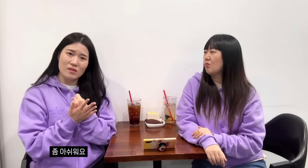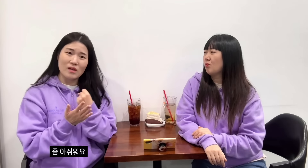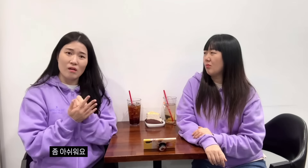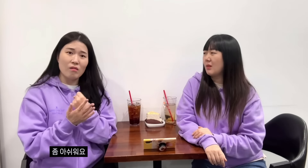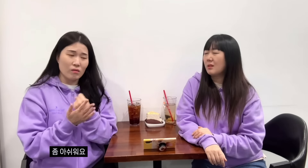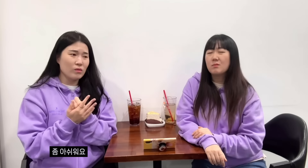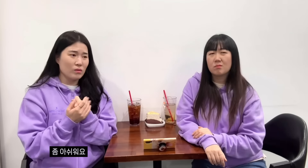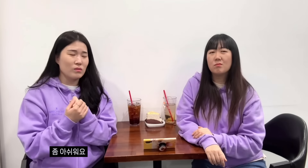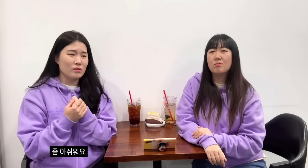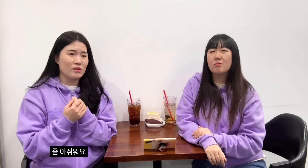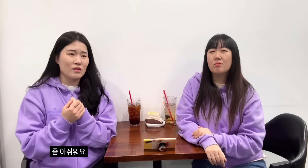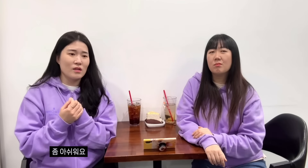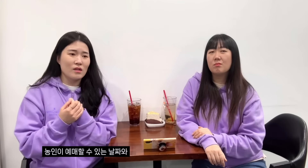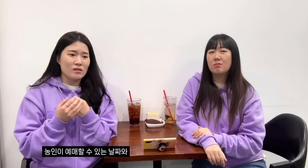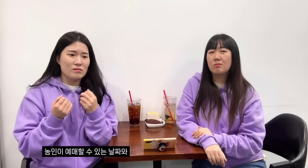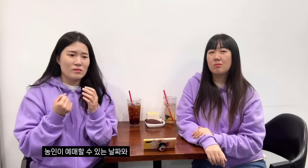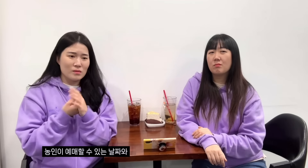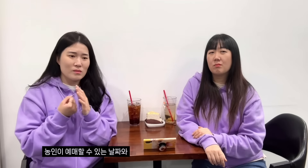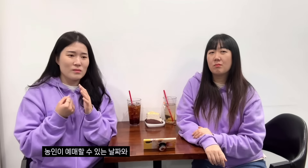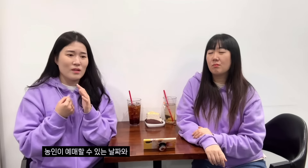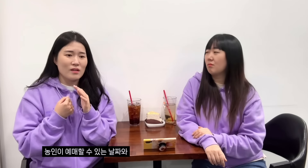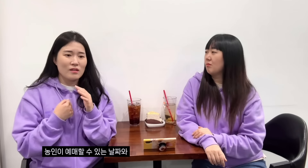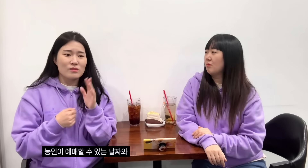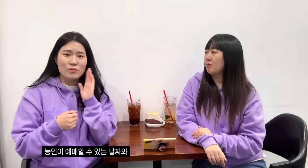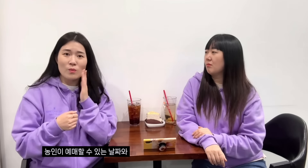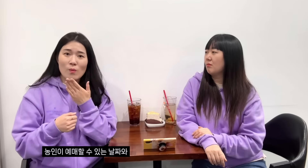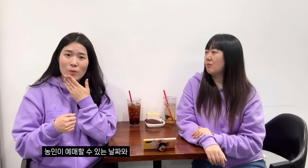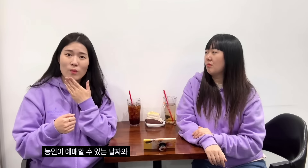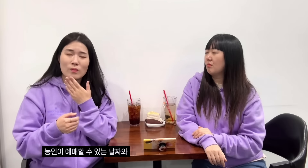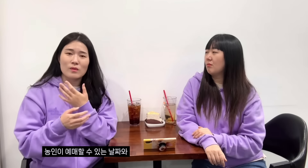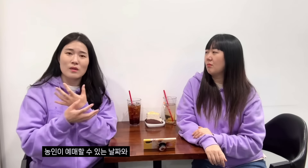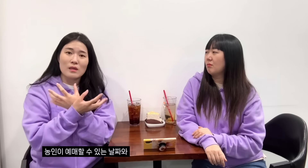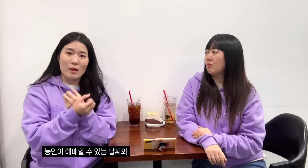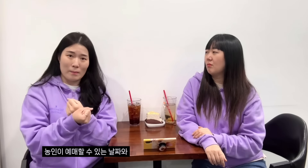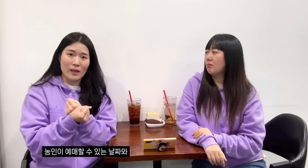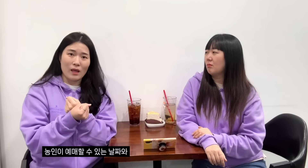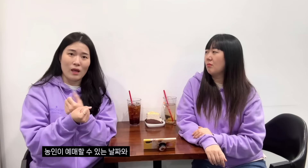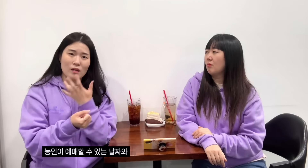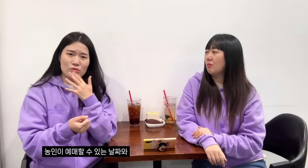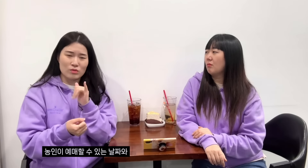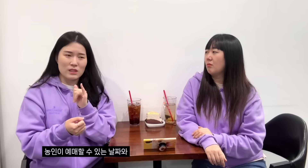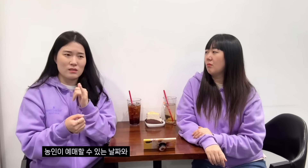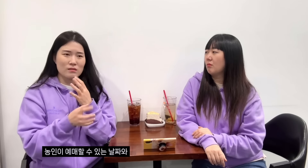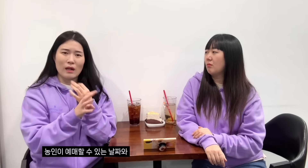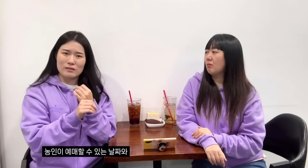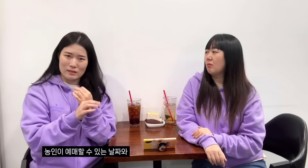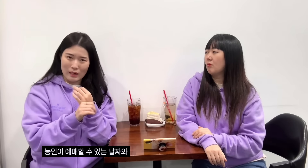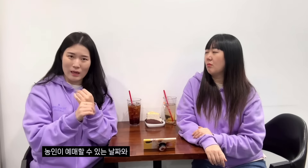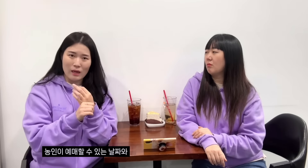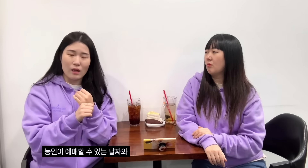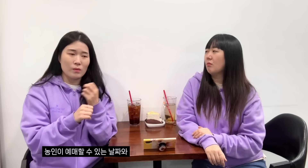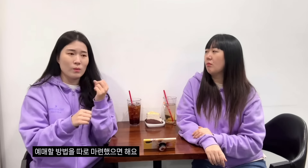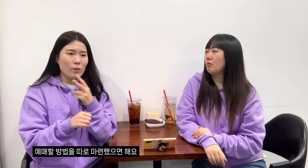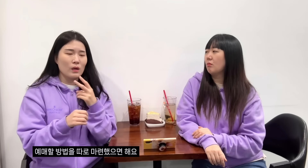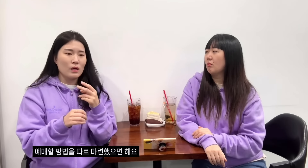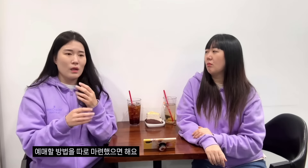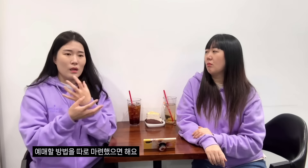I'm sorry. I would like to have a separate date and